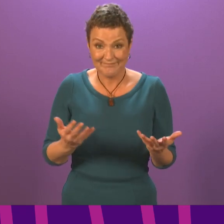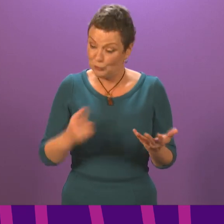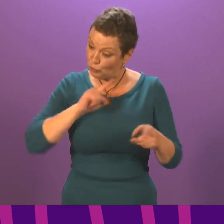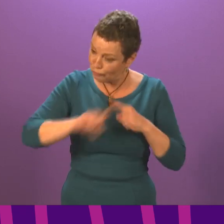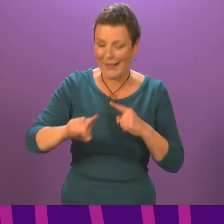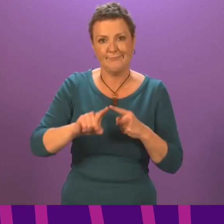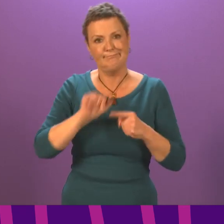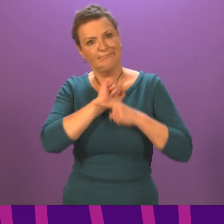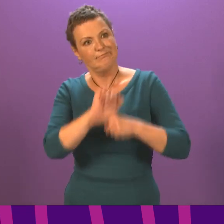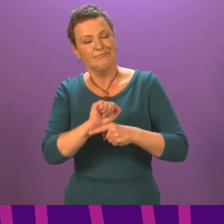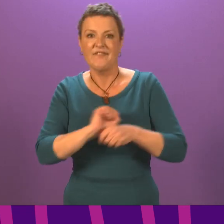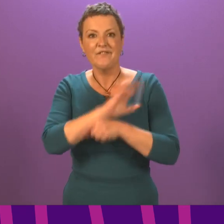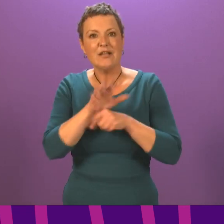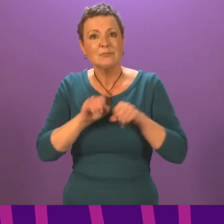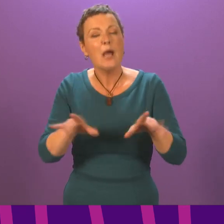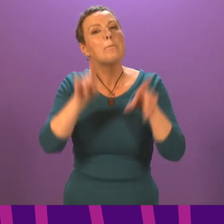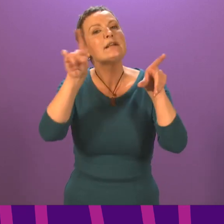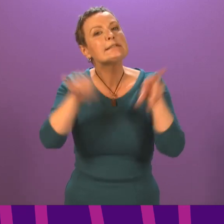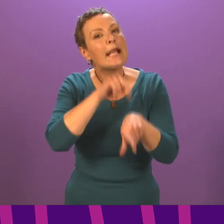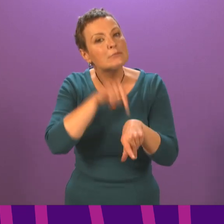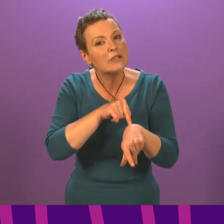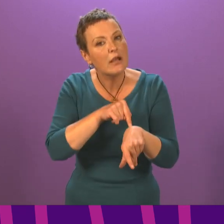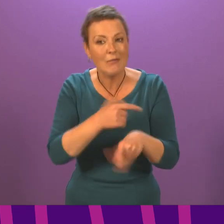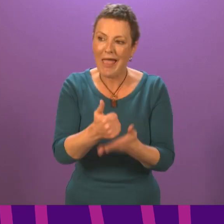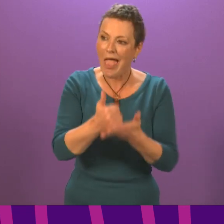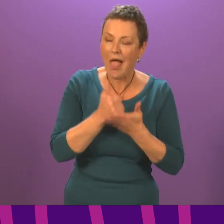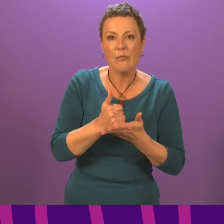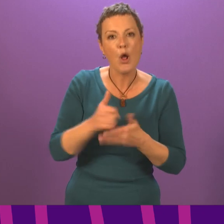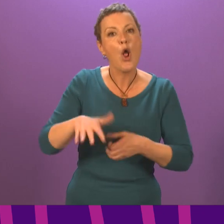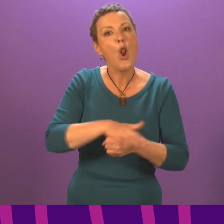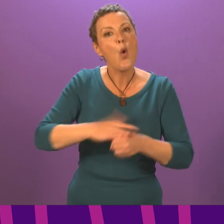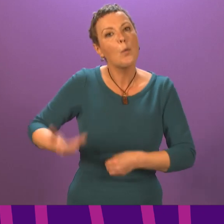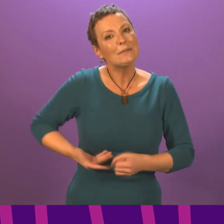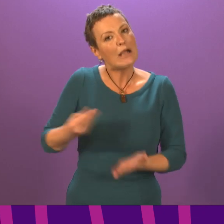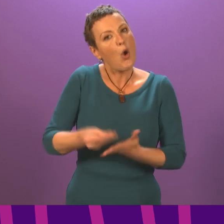to stop the virus spreading and to help local businesses as much as possible.